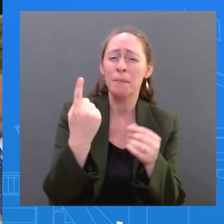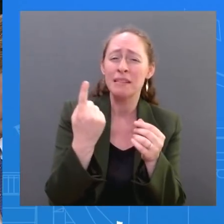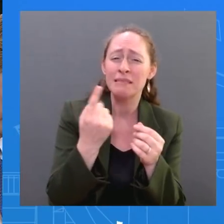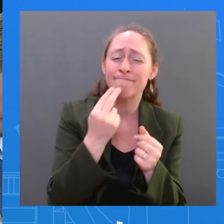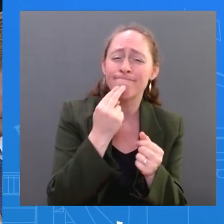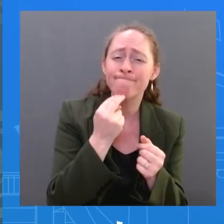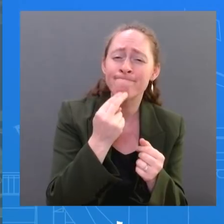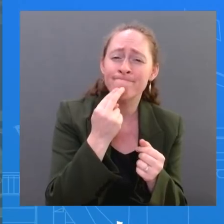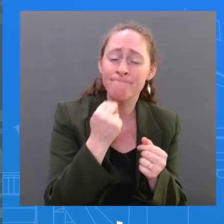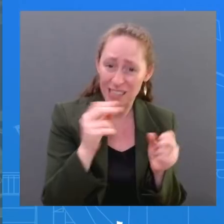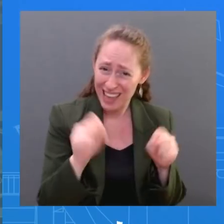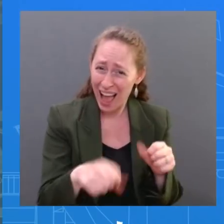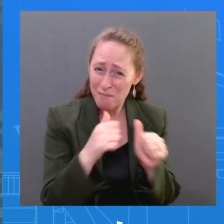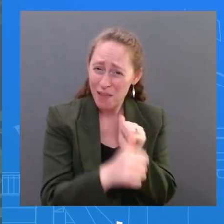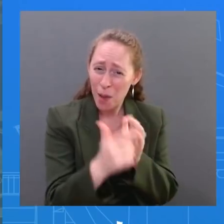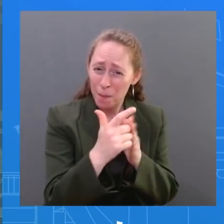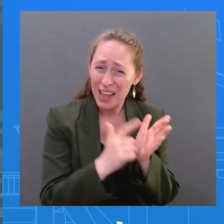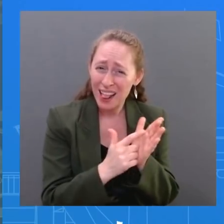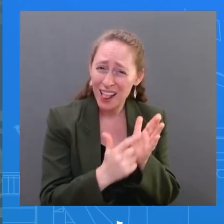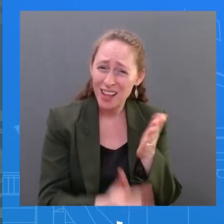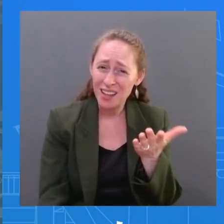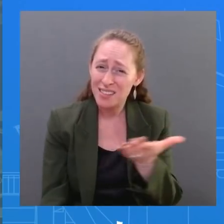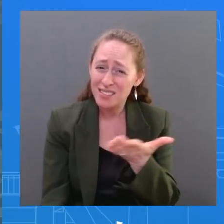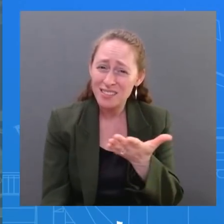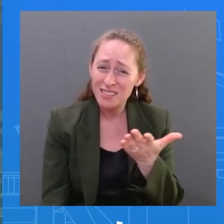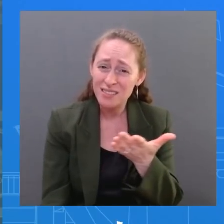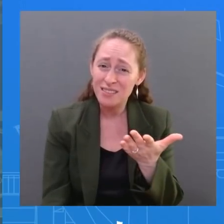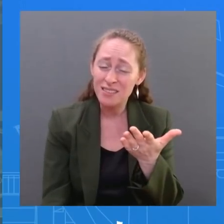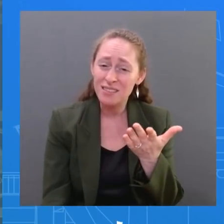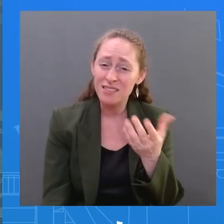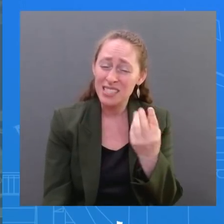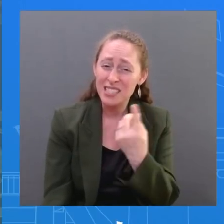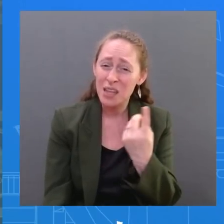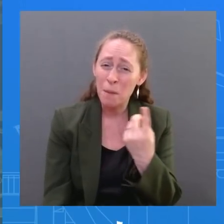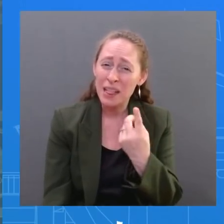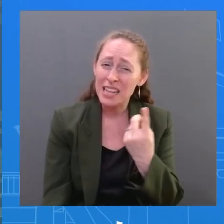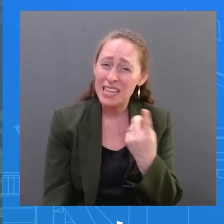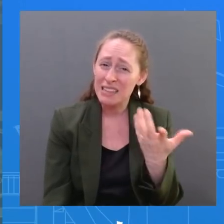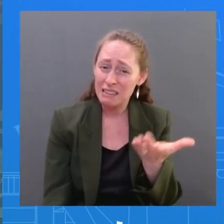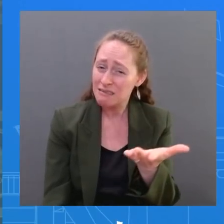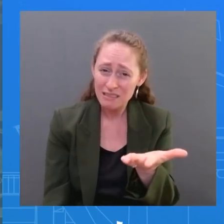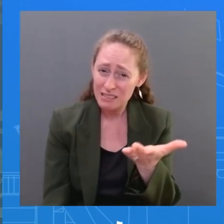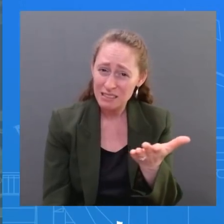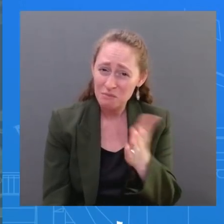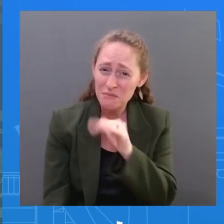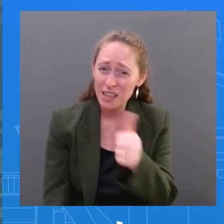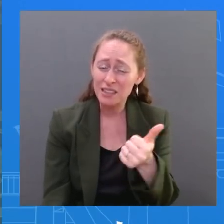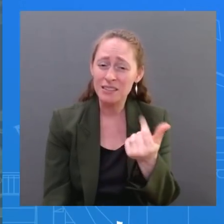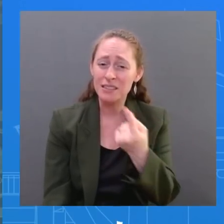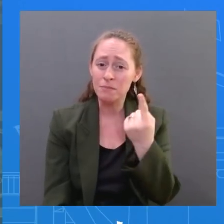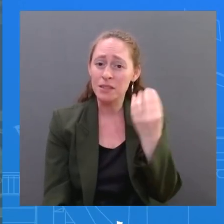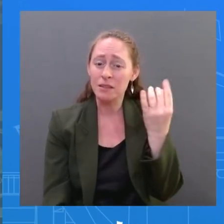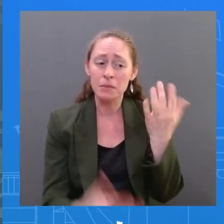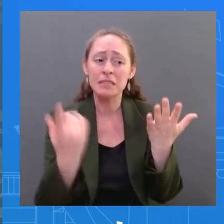Ms. Jean-Pierre: So I don't have anything to share right now about what we would do that's less than Roe.